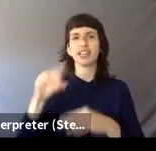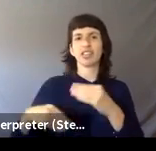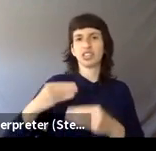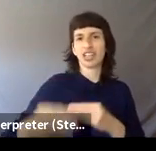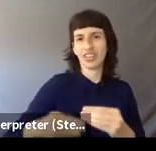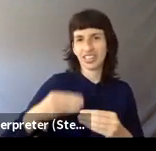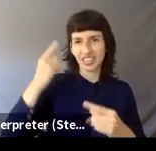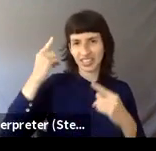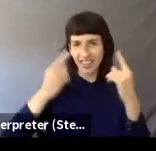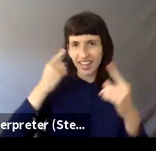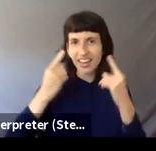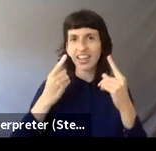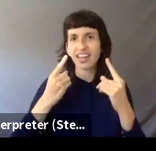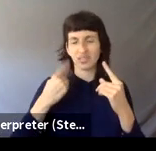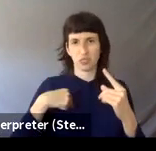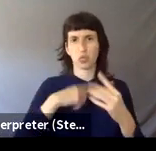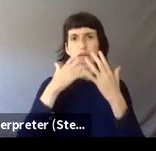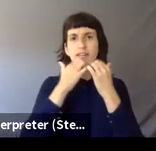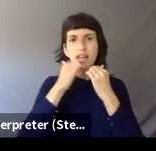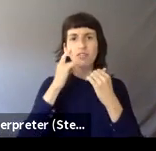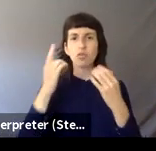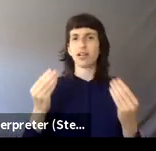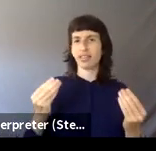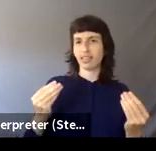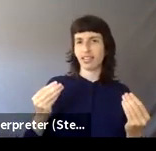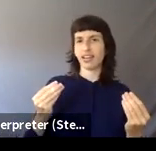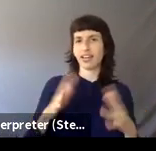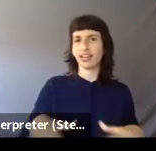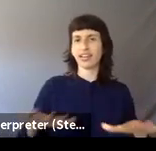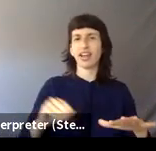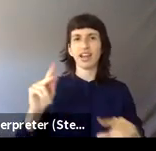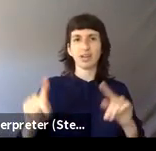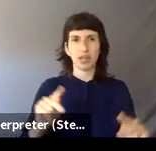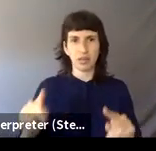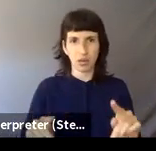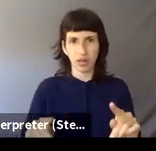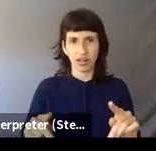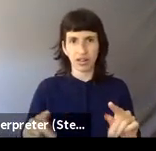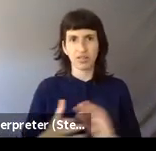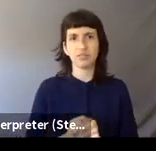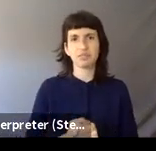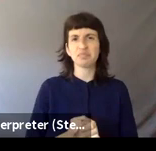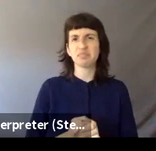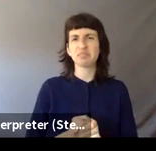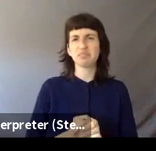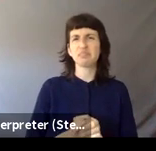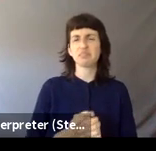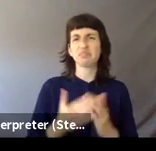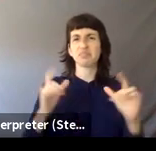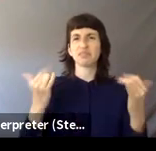Amy: Thanks, Pete. So we would like to acknowledge that we are on the traditional lands of the first peoples past and present. We honor with gratitude the land itself and call to action to